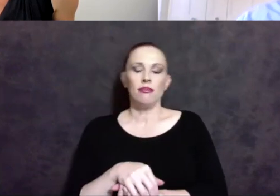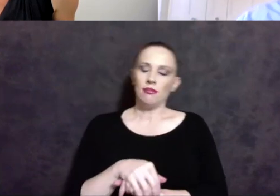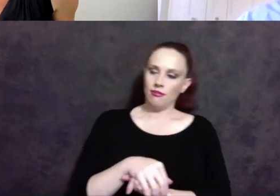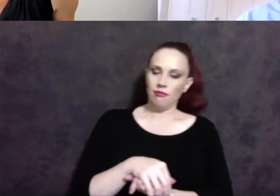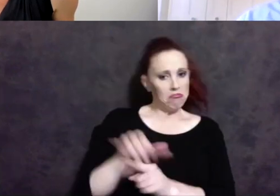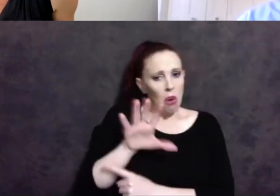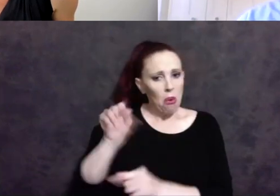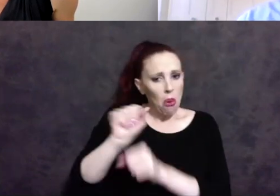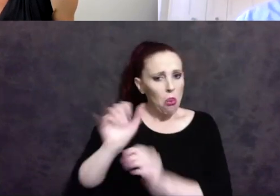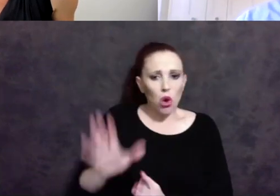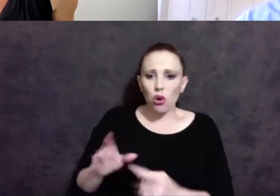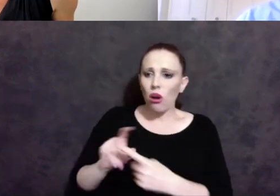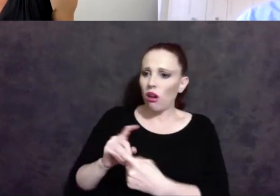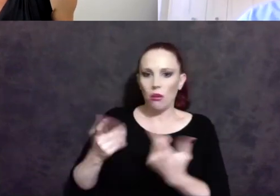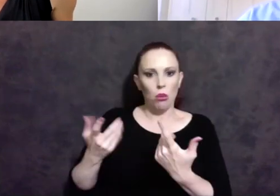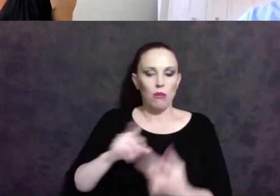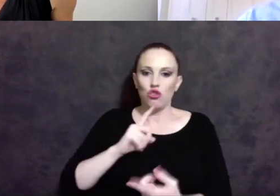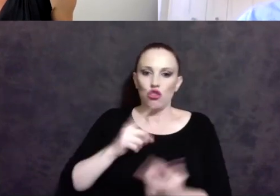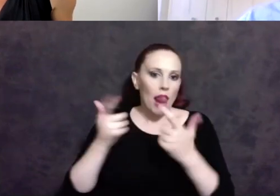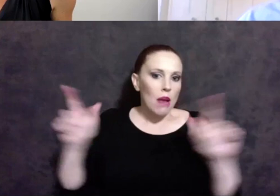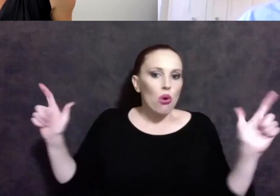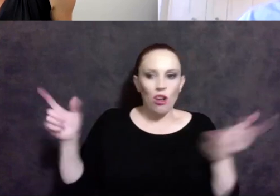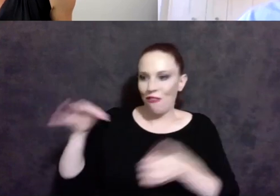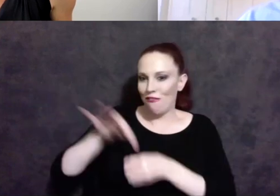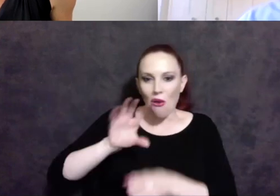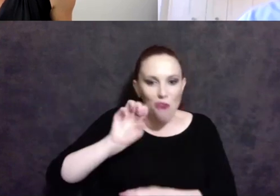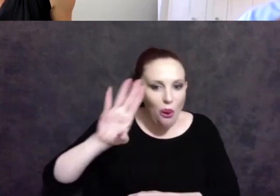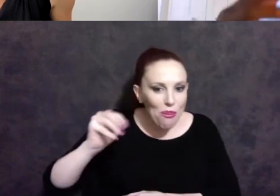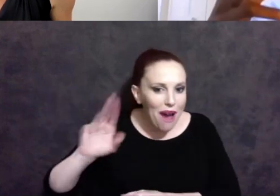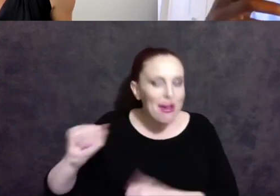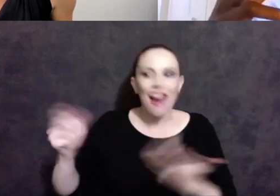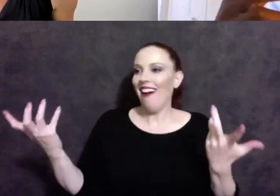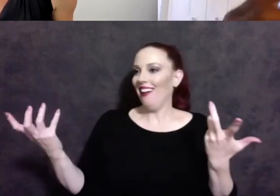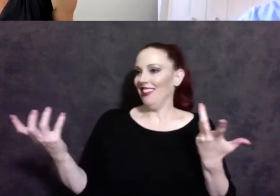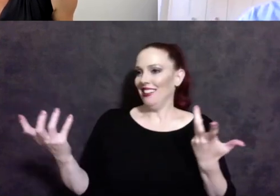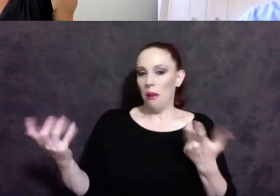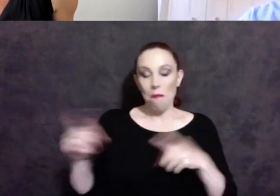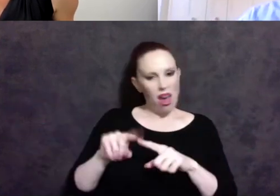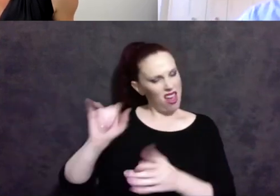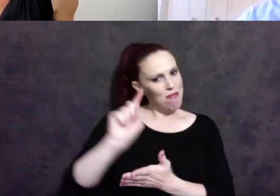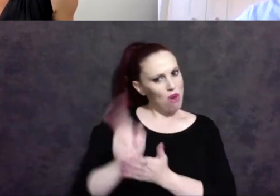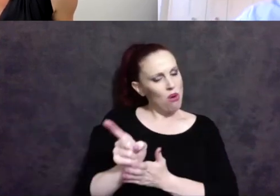who is probably liberal, probably voted for Obama, but in that moment, the only reason